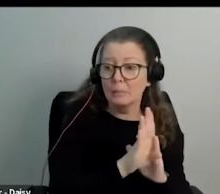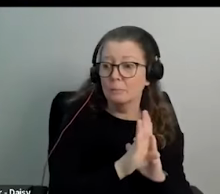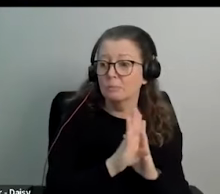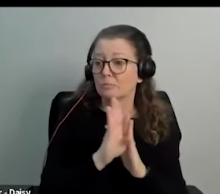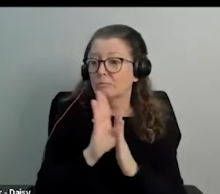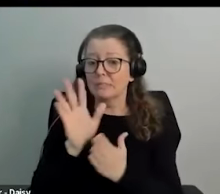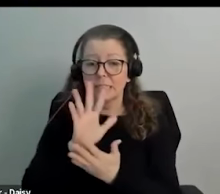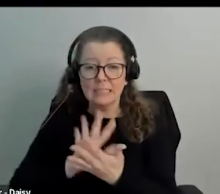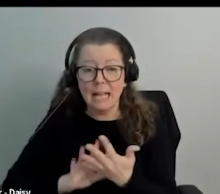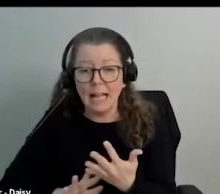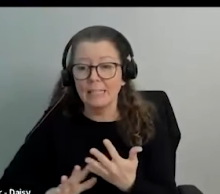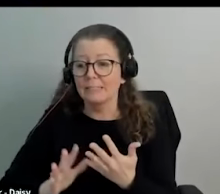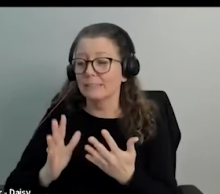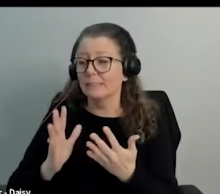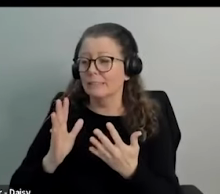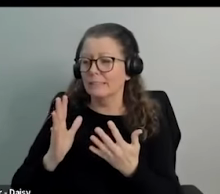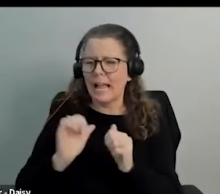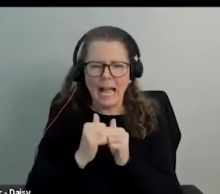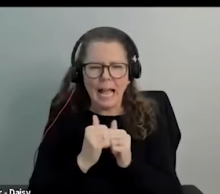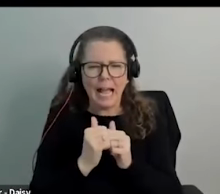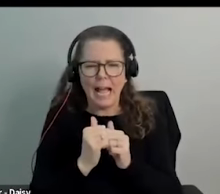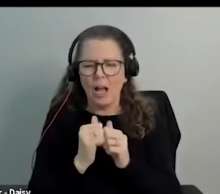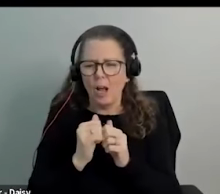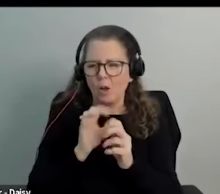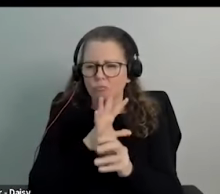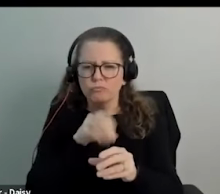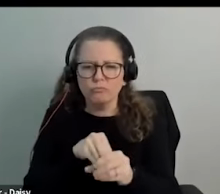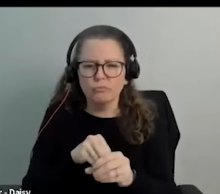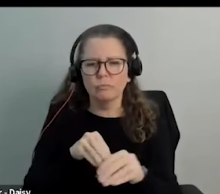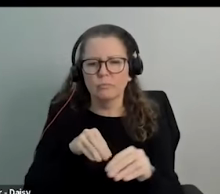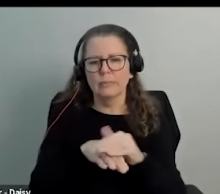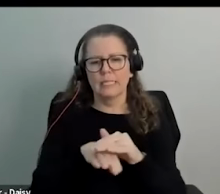and learn how to integrate accessibility into your passion,